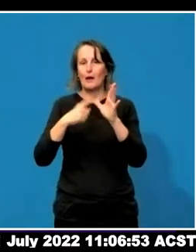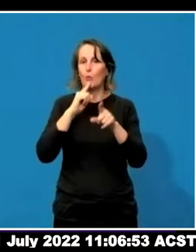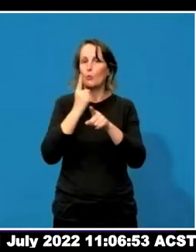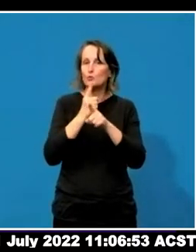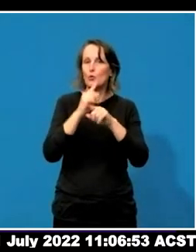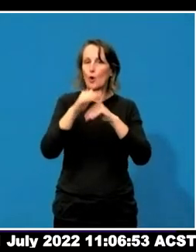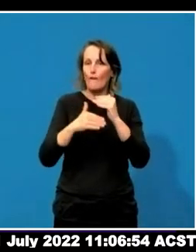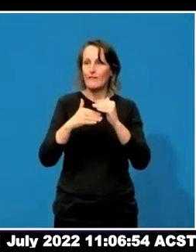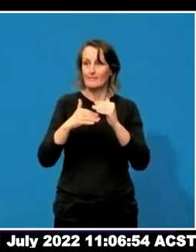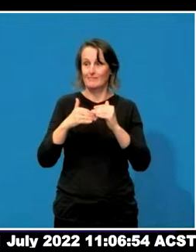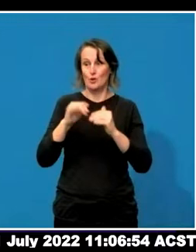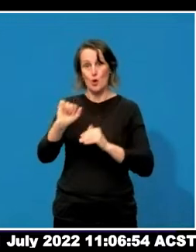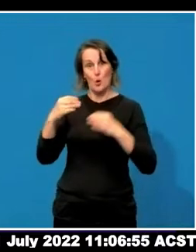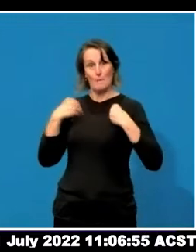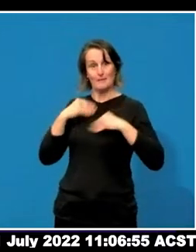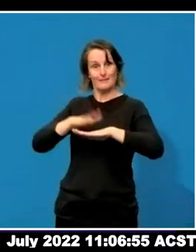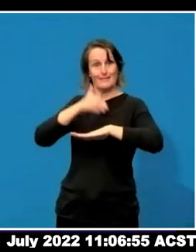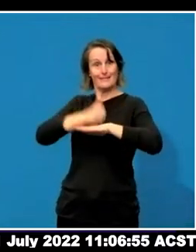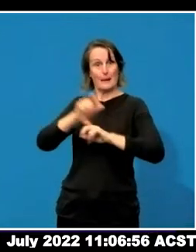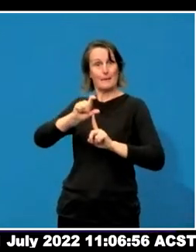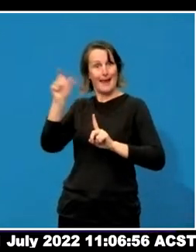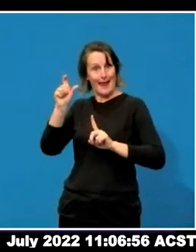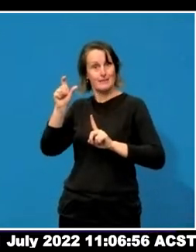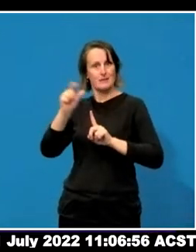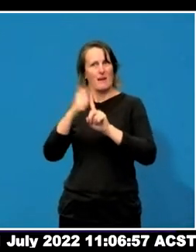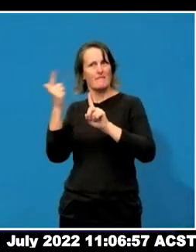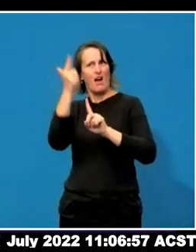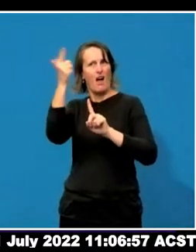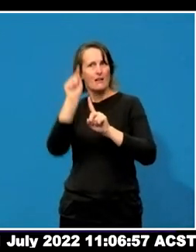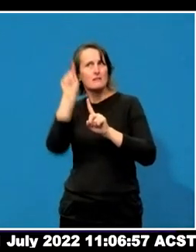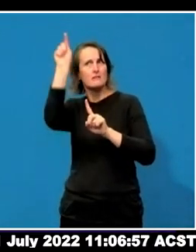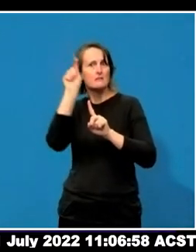organisation providing support to First Nations people with disability, residing in